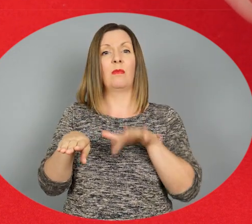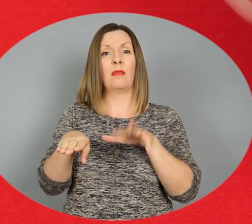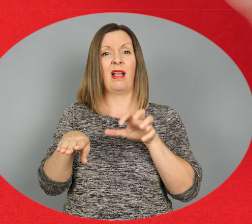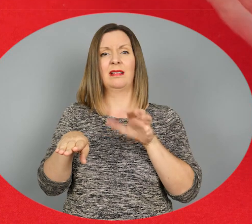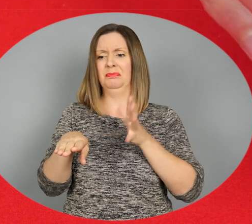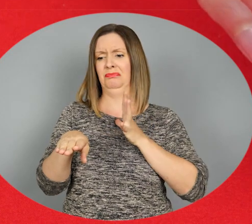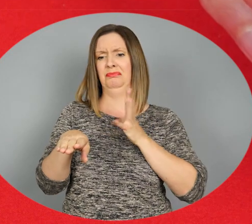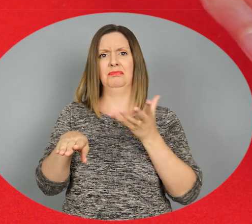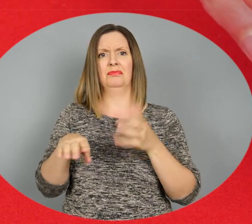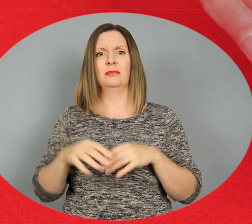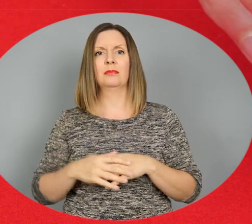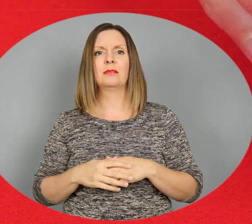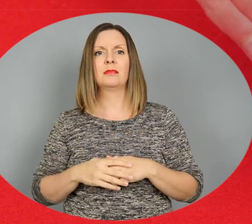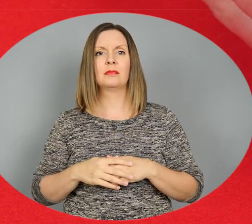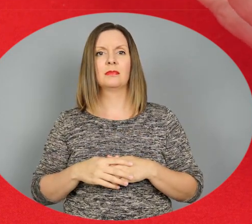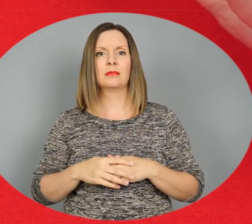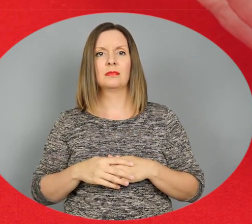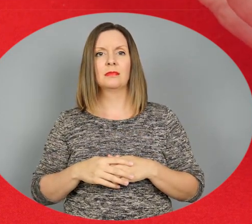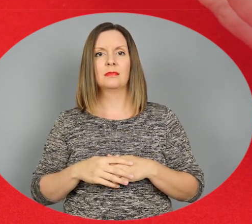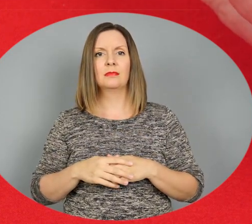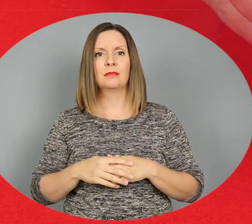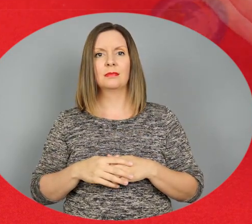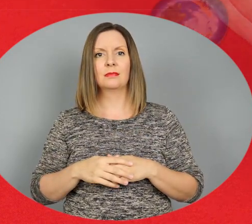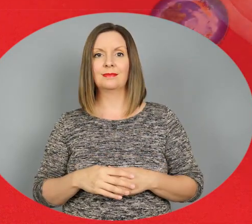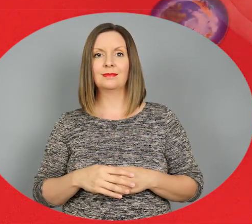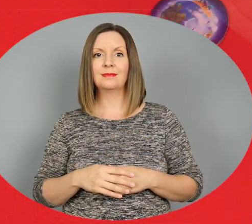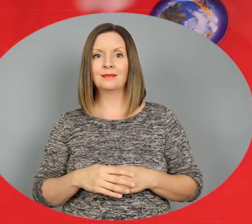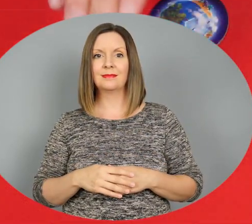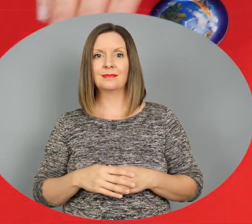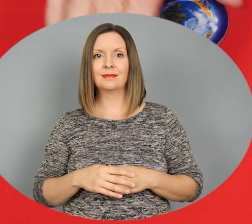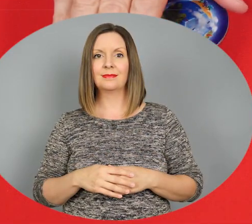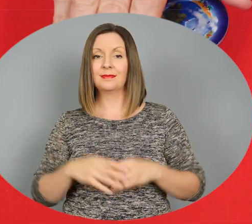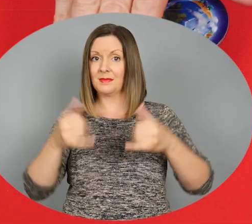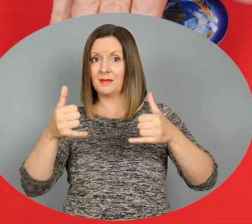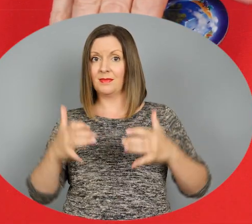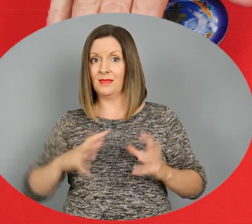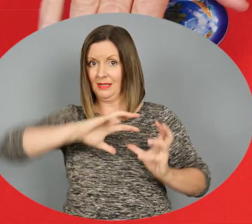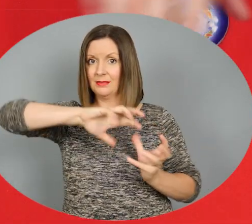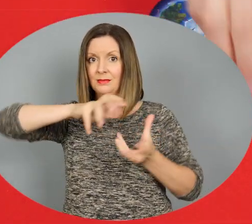for example, up against a desert and that’s no problem. Once everyone has selected a tile,